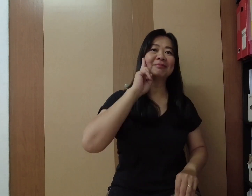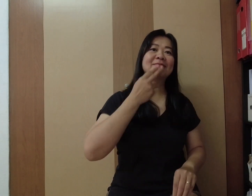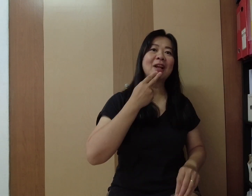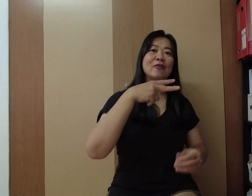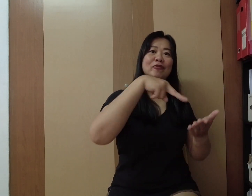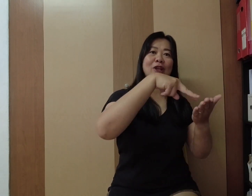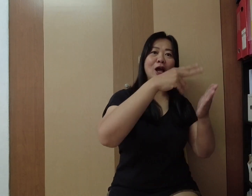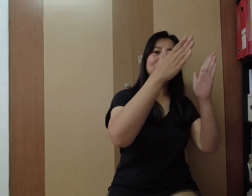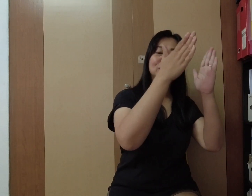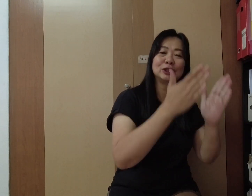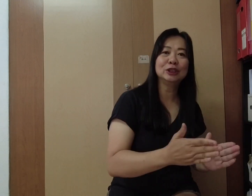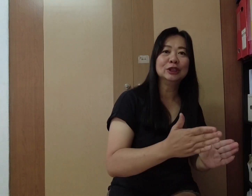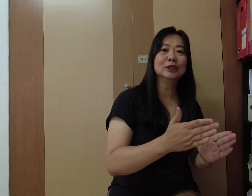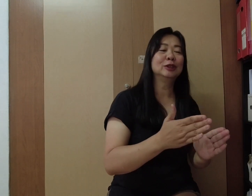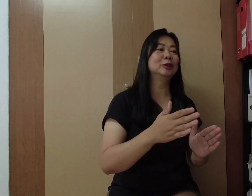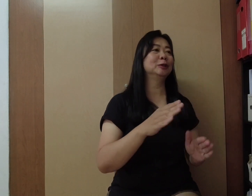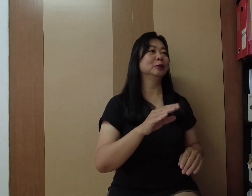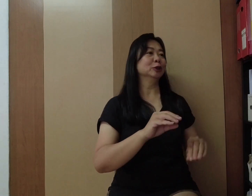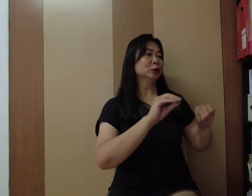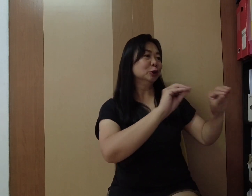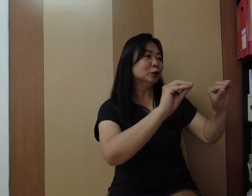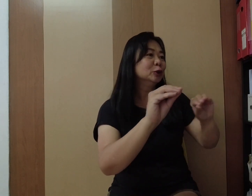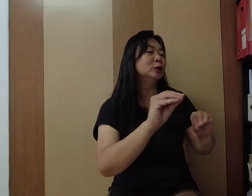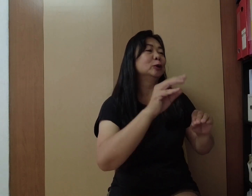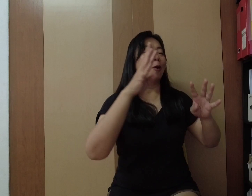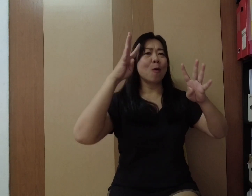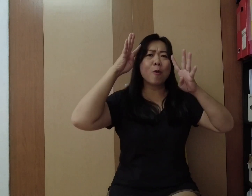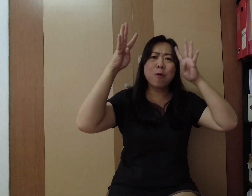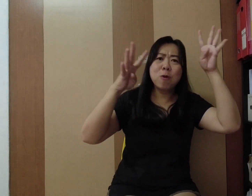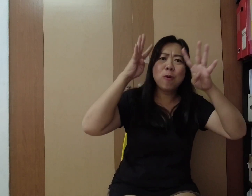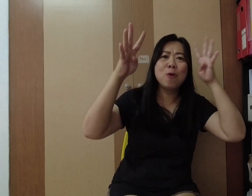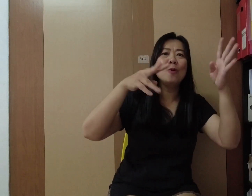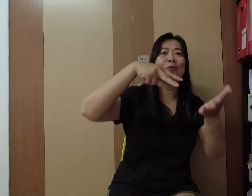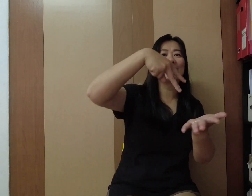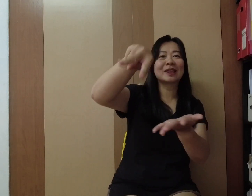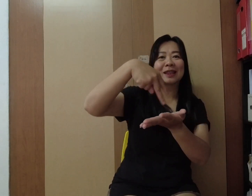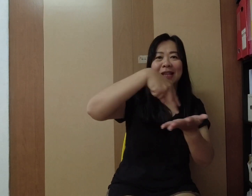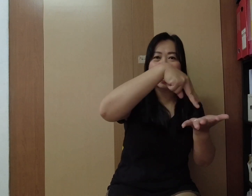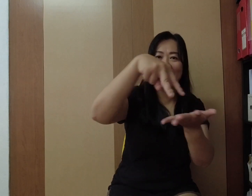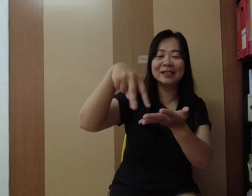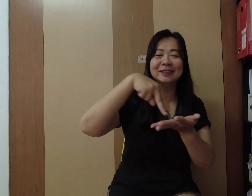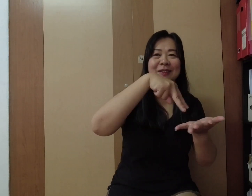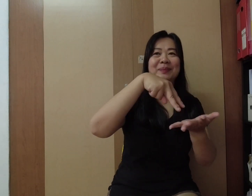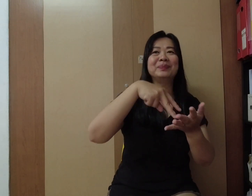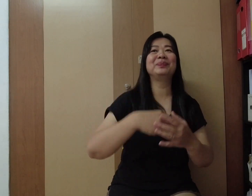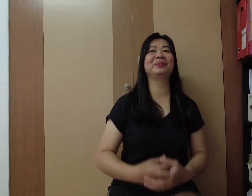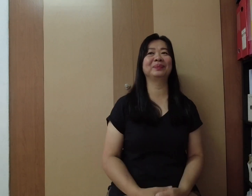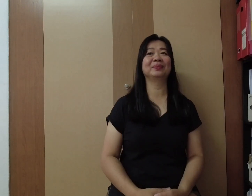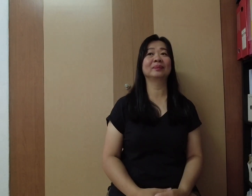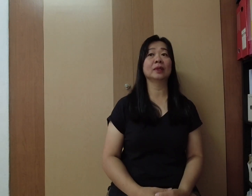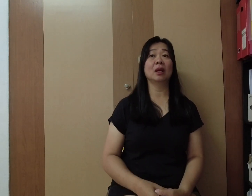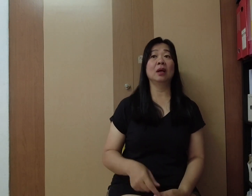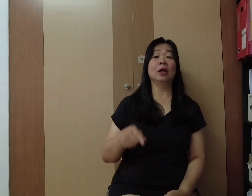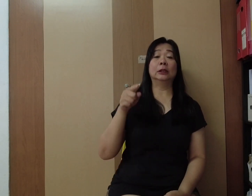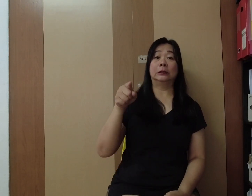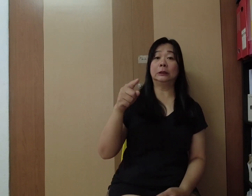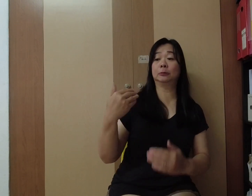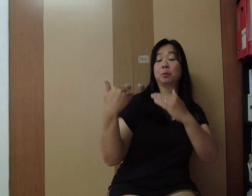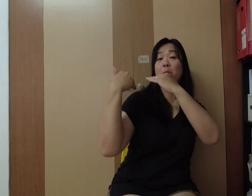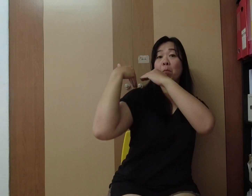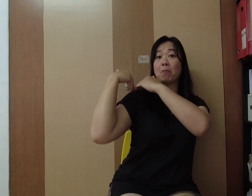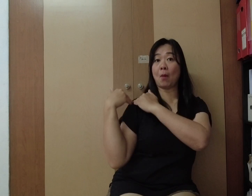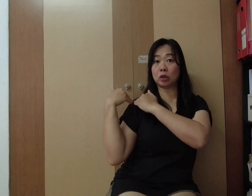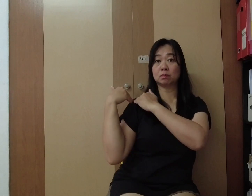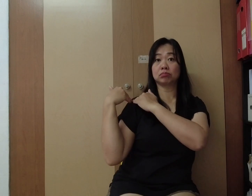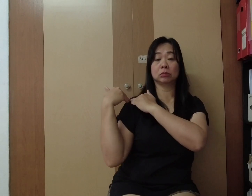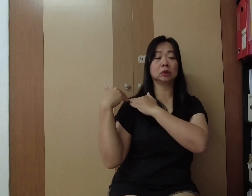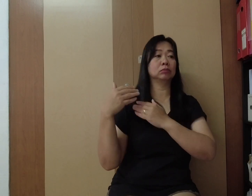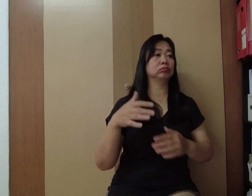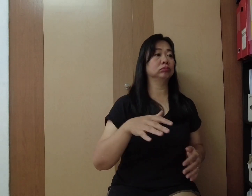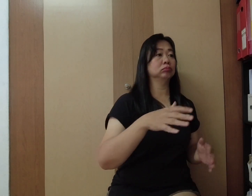and choreography. She helped them prepare for their dance